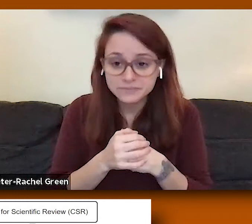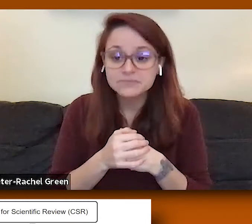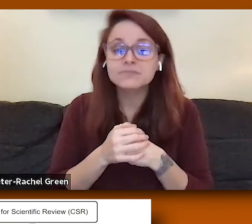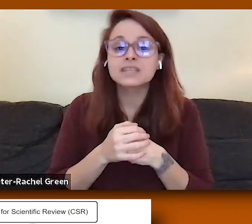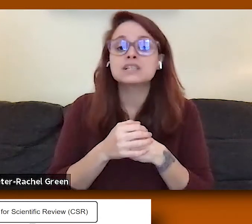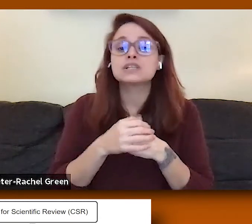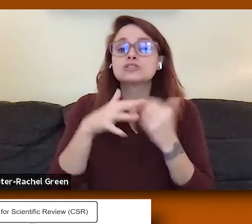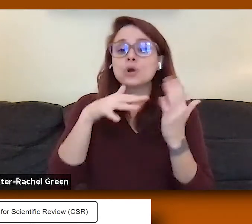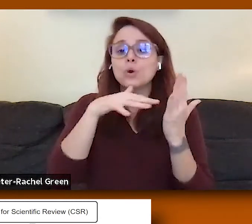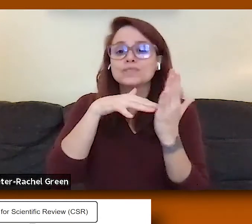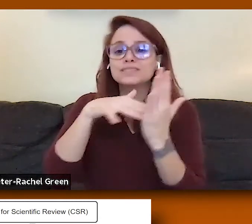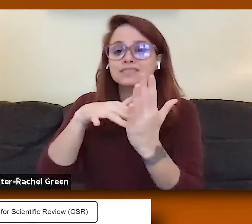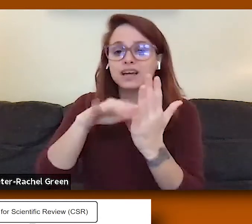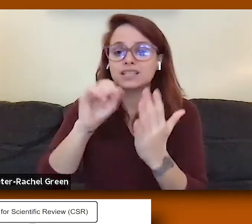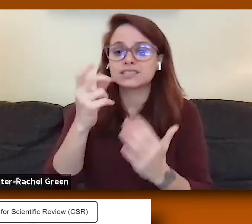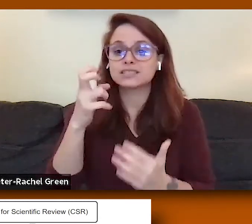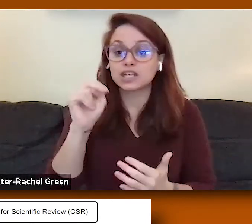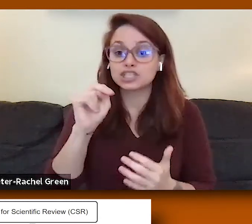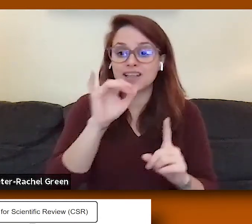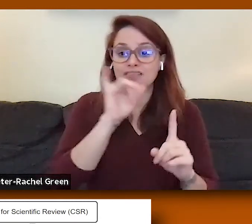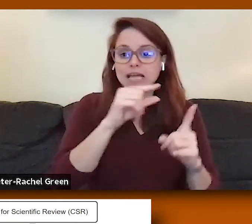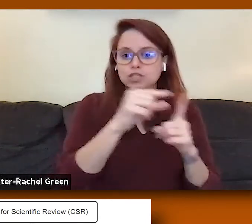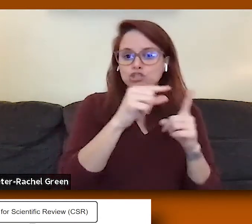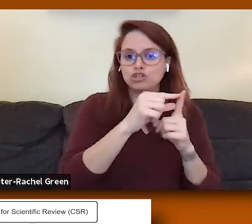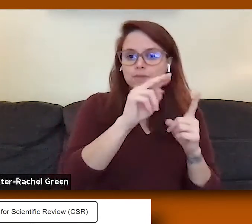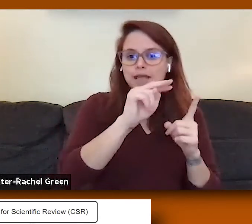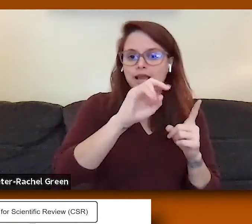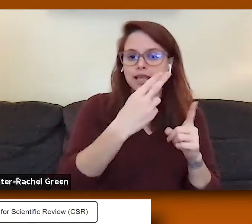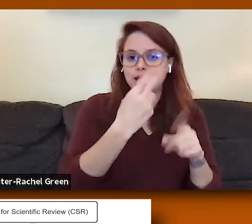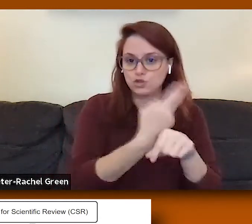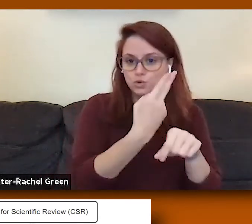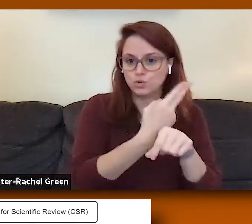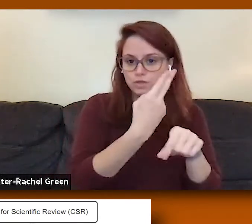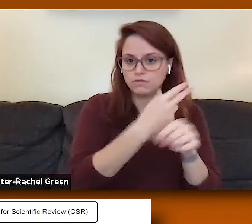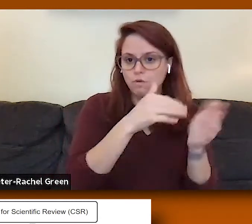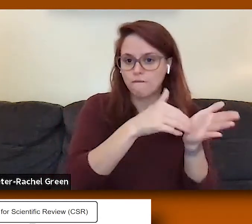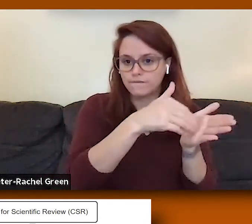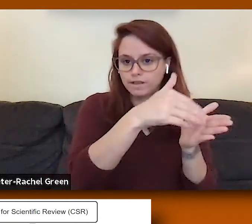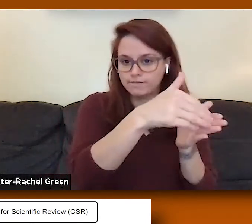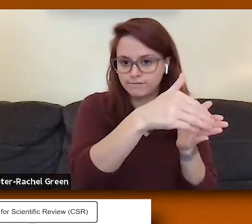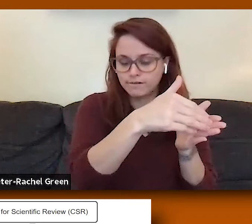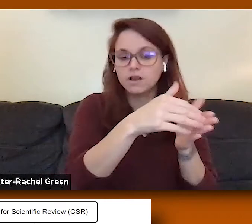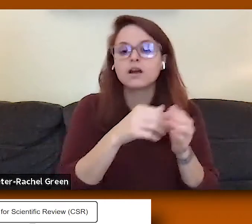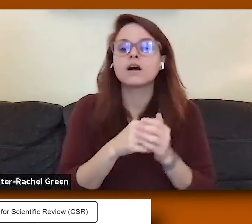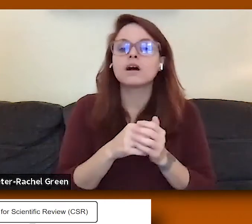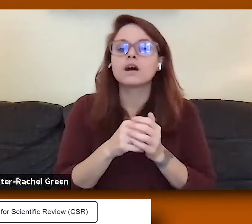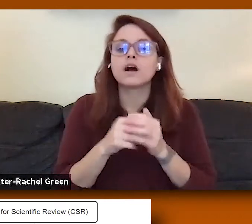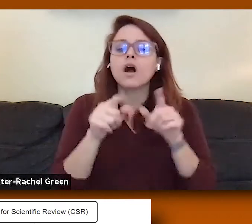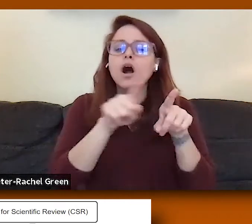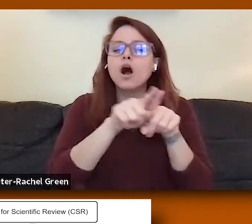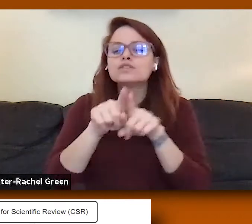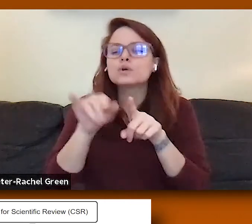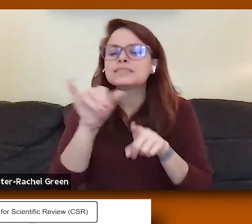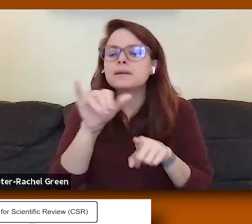So, study section is the term that NIH uses. It's also the same as, like, an NSF panel,